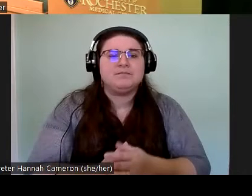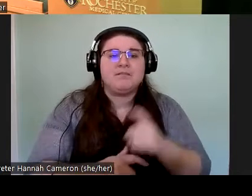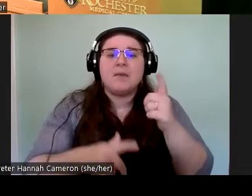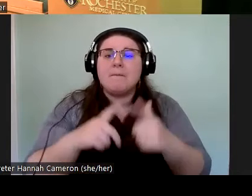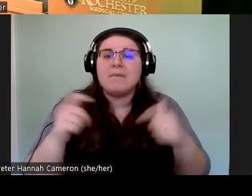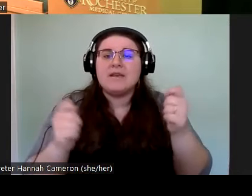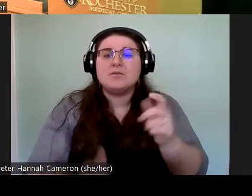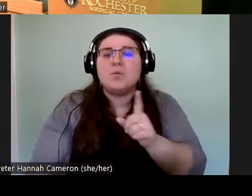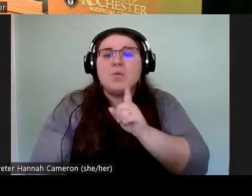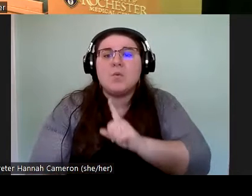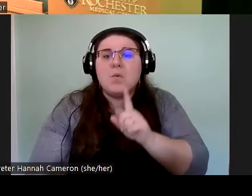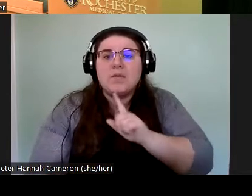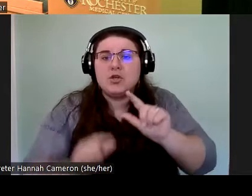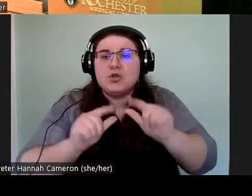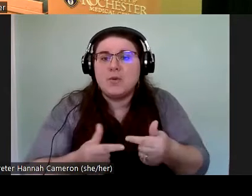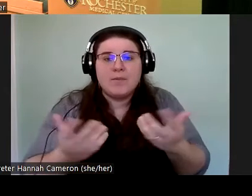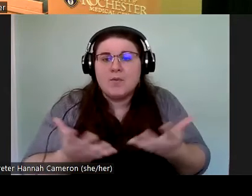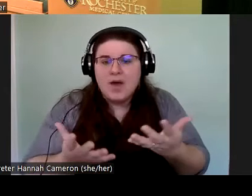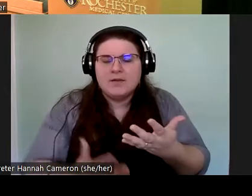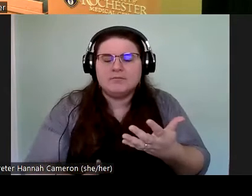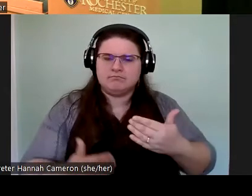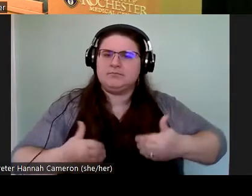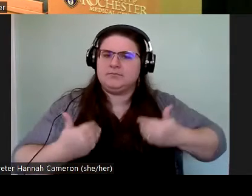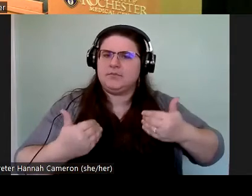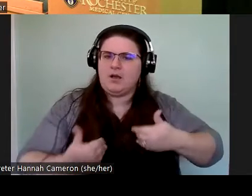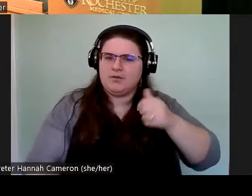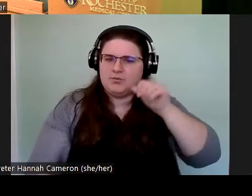actually young adults and I think when we think about people with serious mental illnesses it's